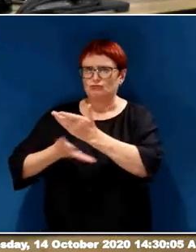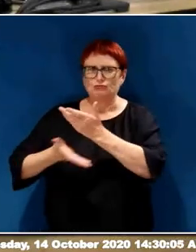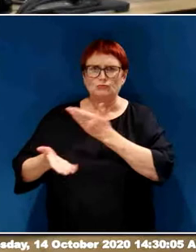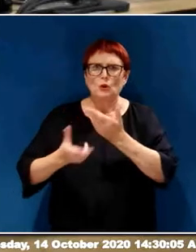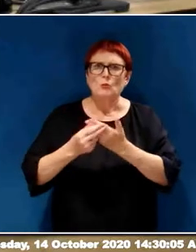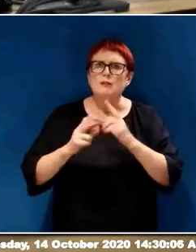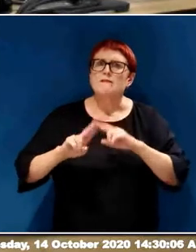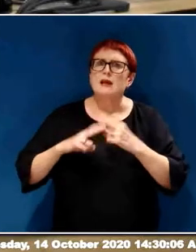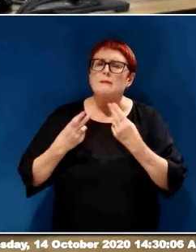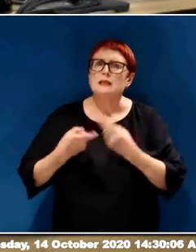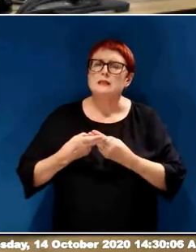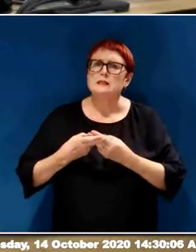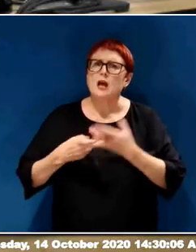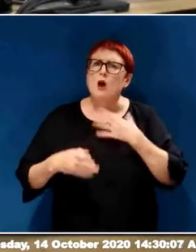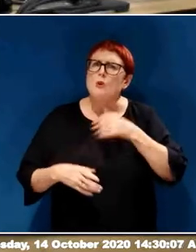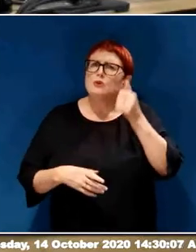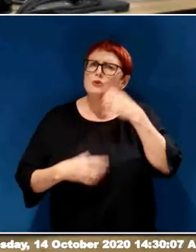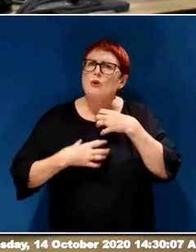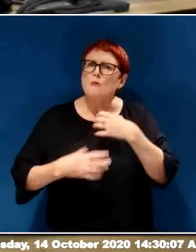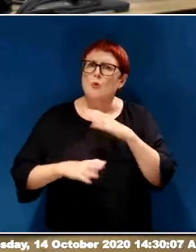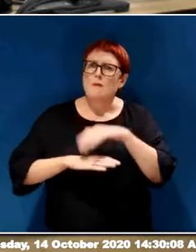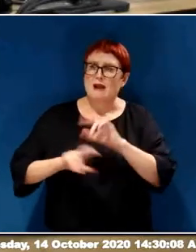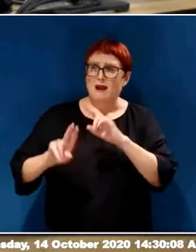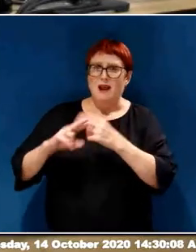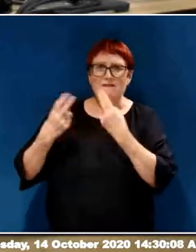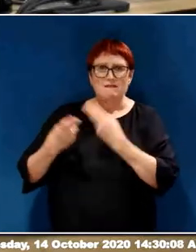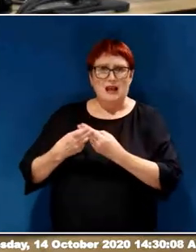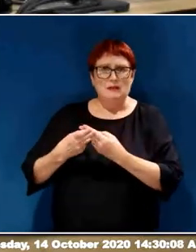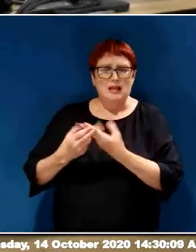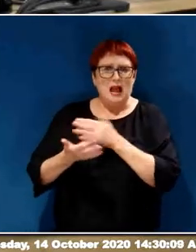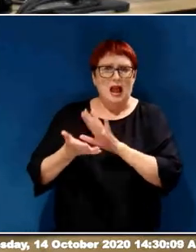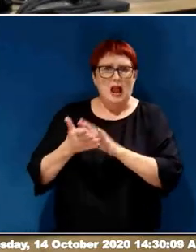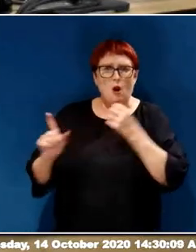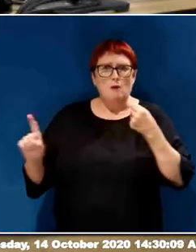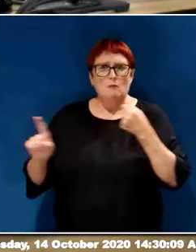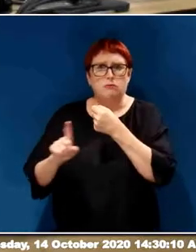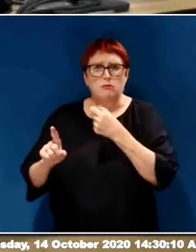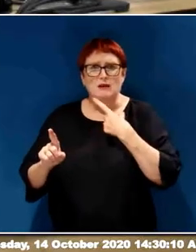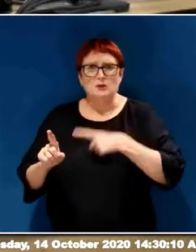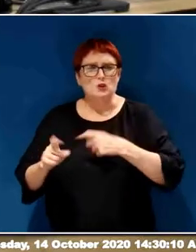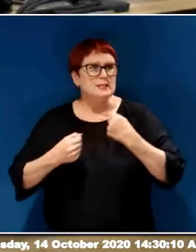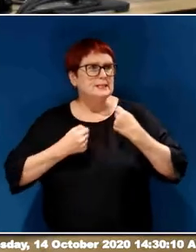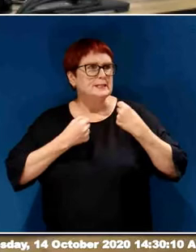experience of having to fight with --- fight for their child in that setting.